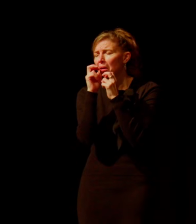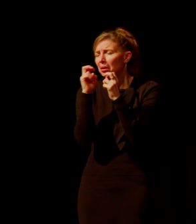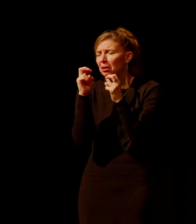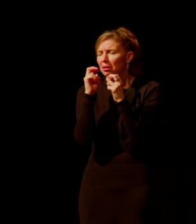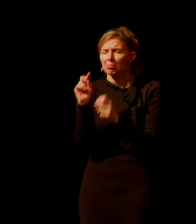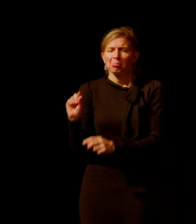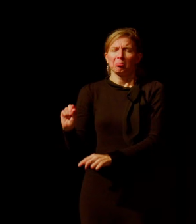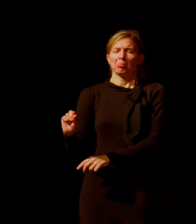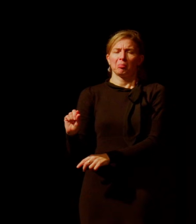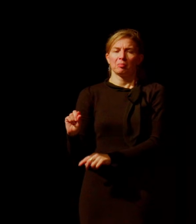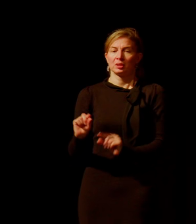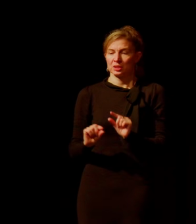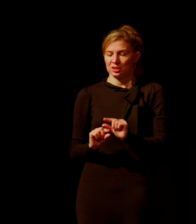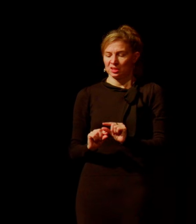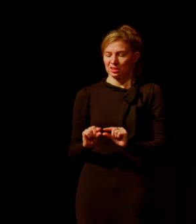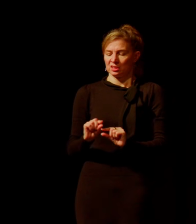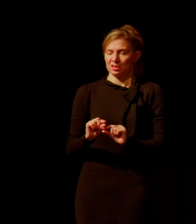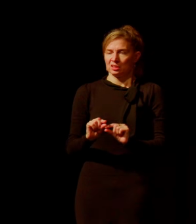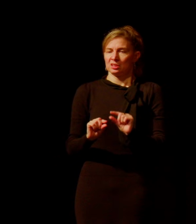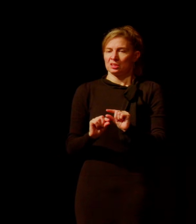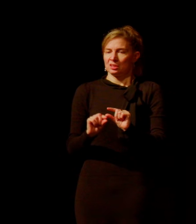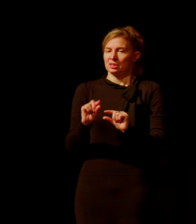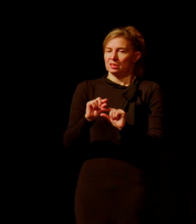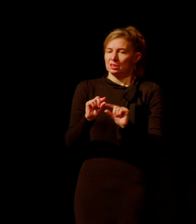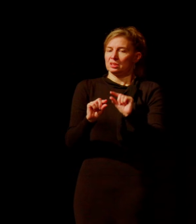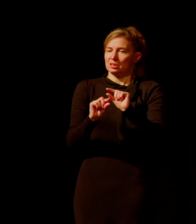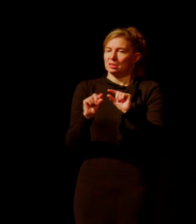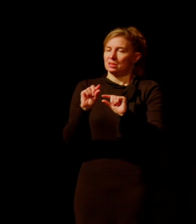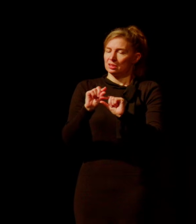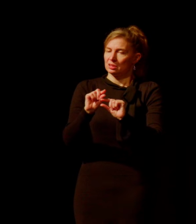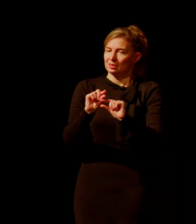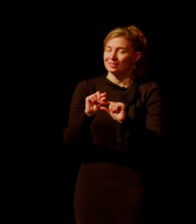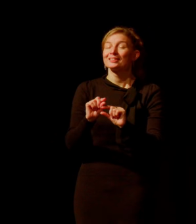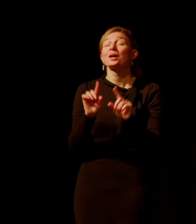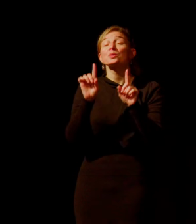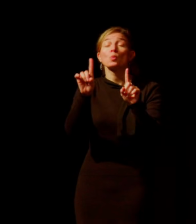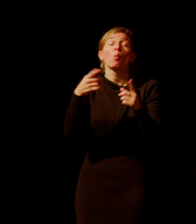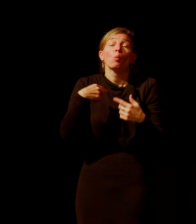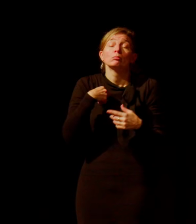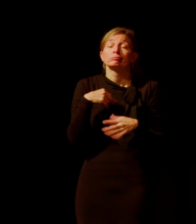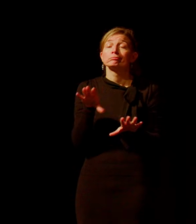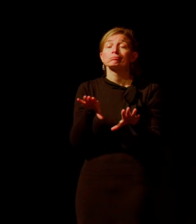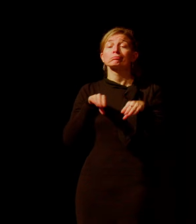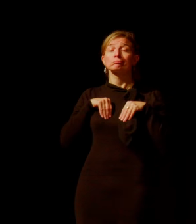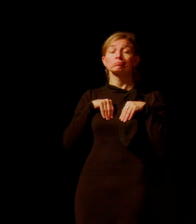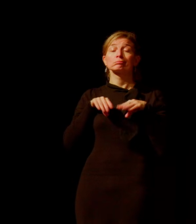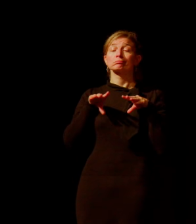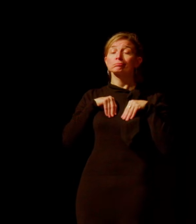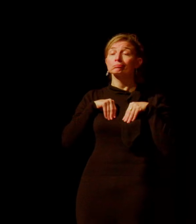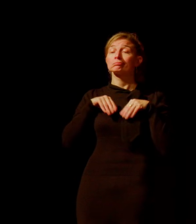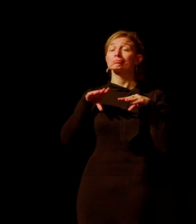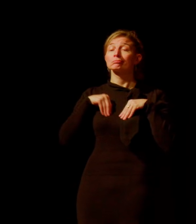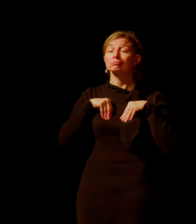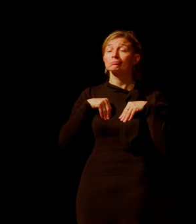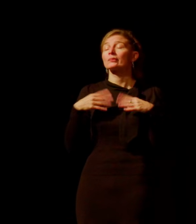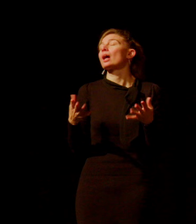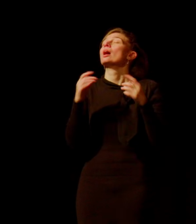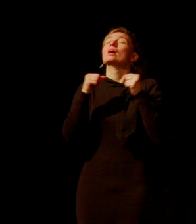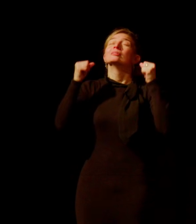So many men snore afterwards. So I just adapted. Earplugs, white noise machine,